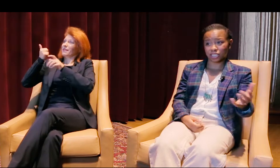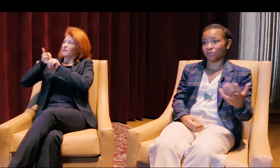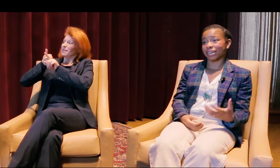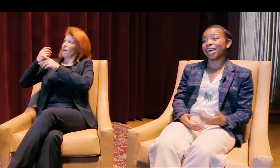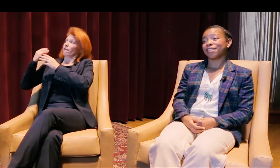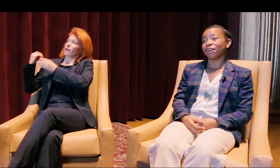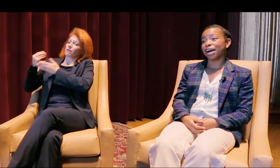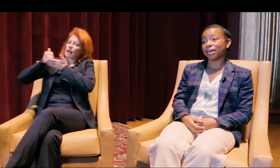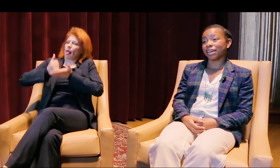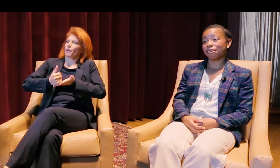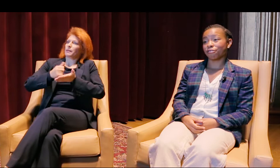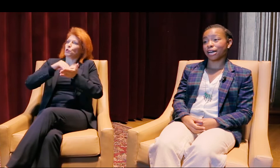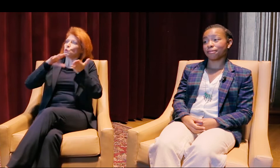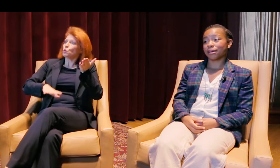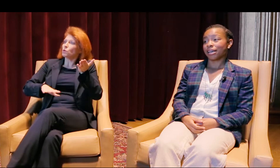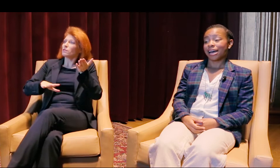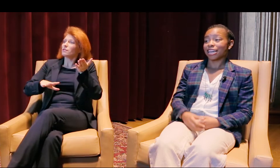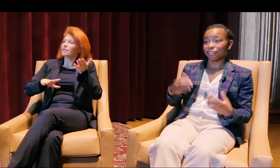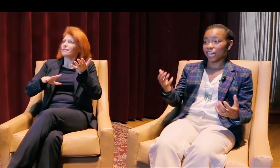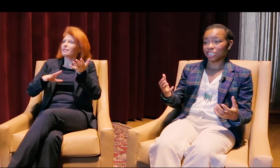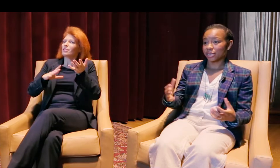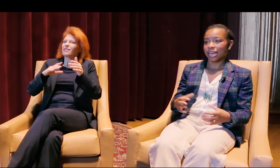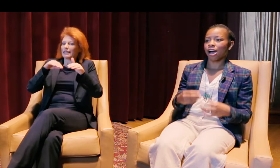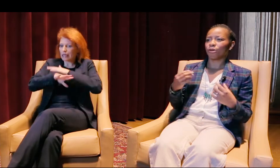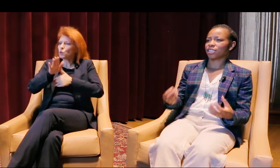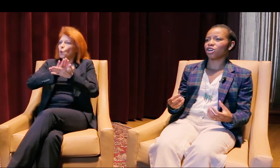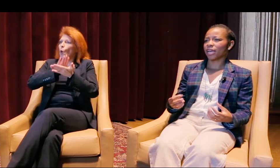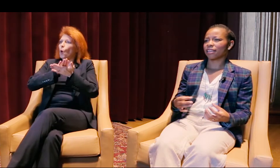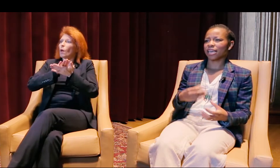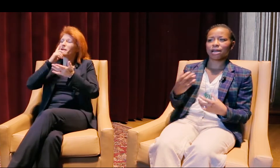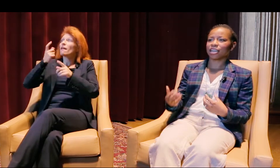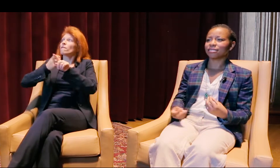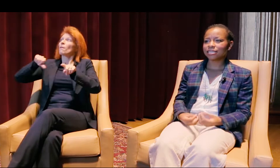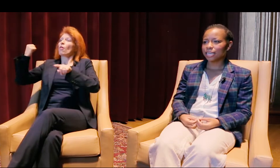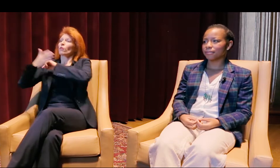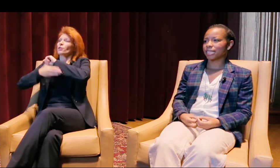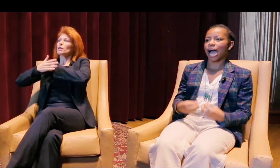especially when they are coming from another country not always knowing the American systems,